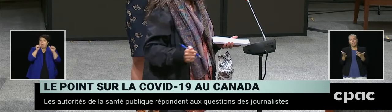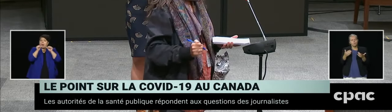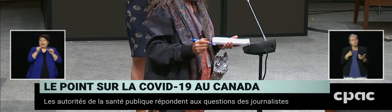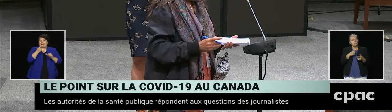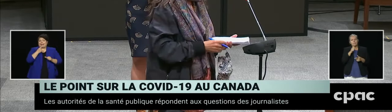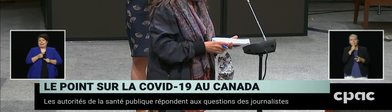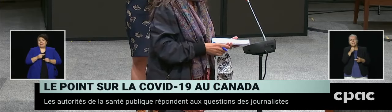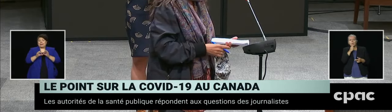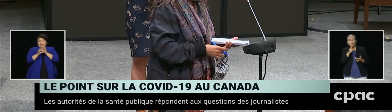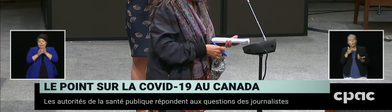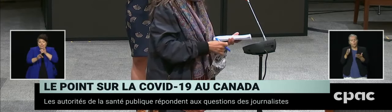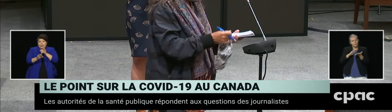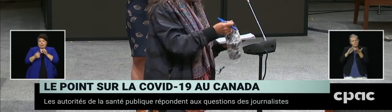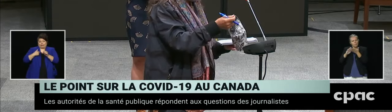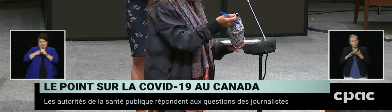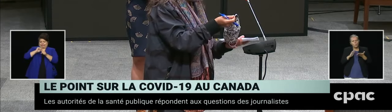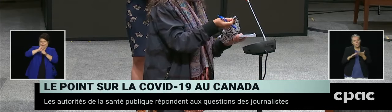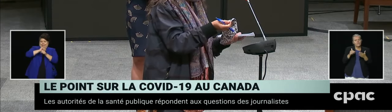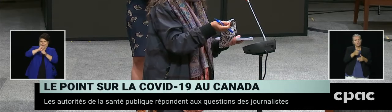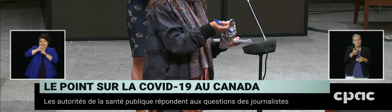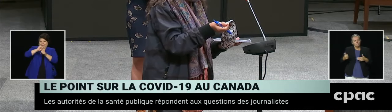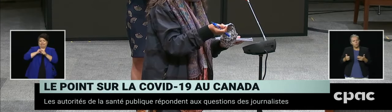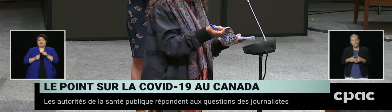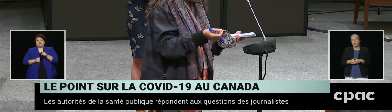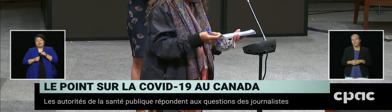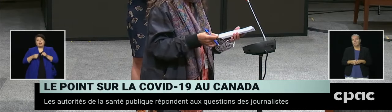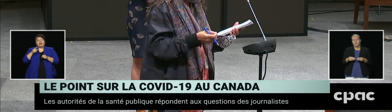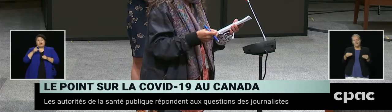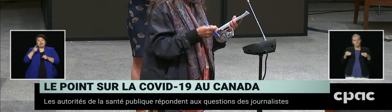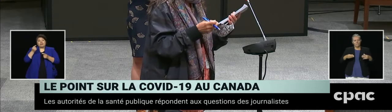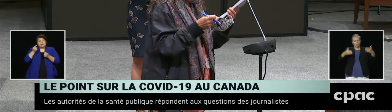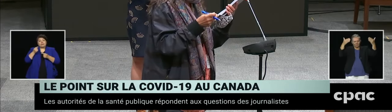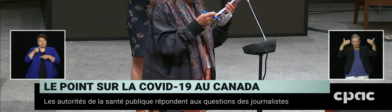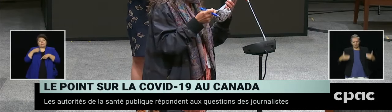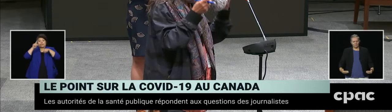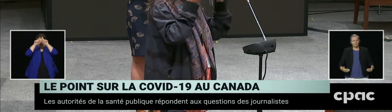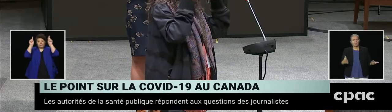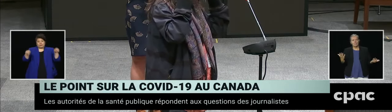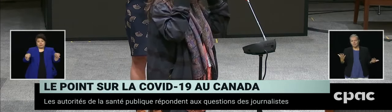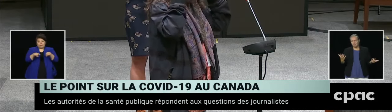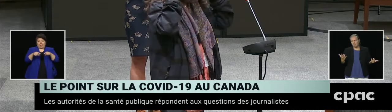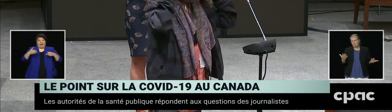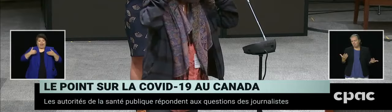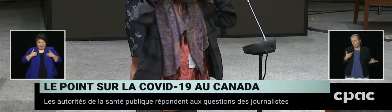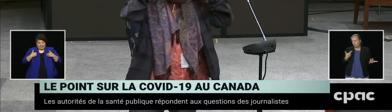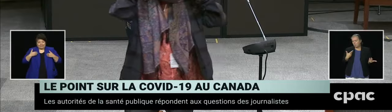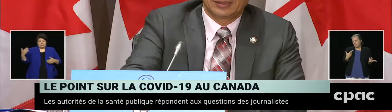KNOW, WE CLEAN THE MIC EVERY TIME SOMEONE SINCE. THERE'S PLEXIGLASS IN FRONT OF